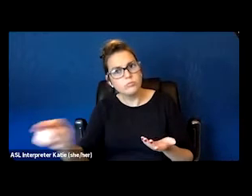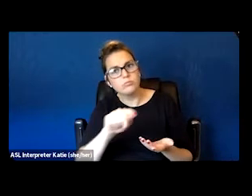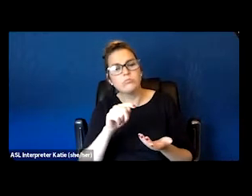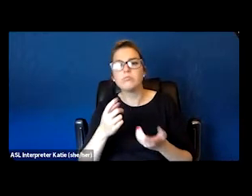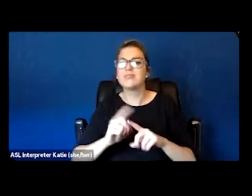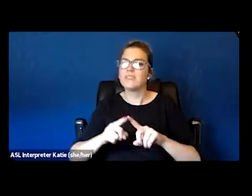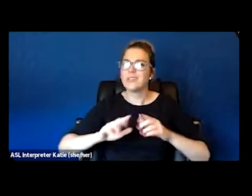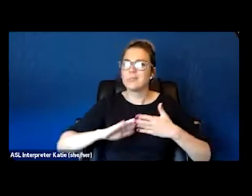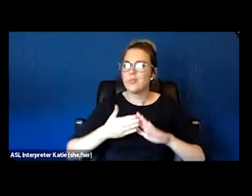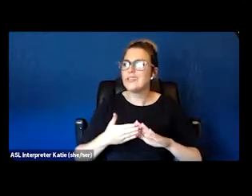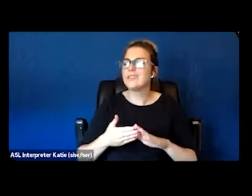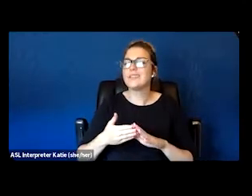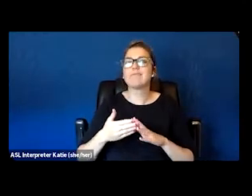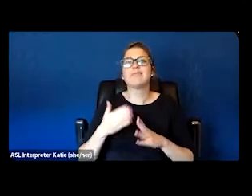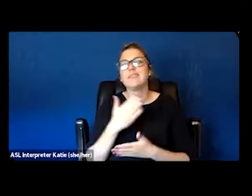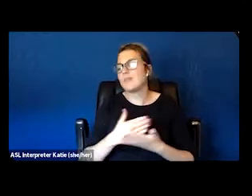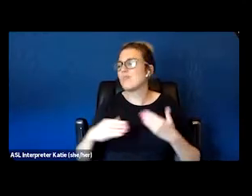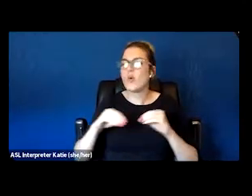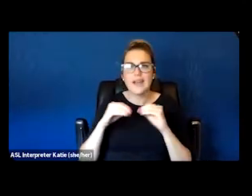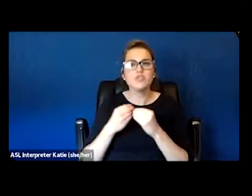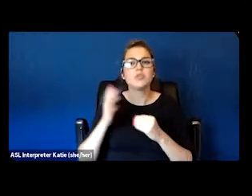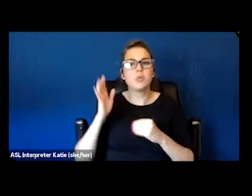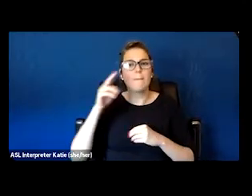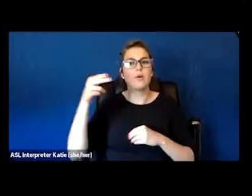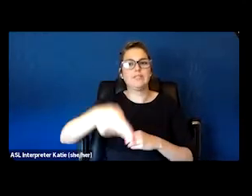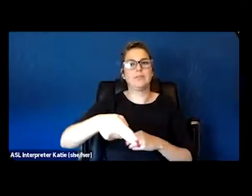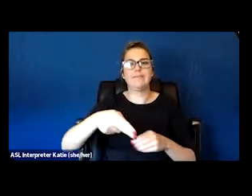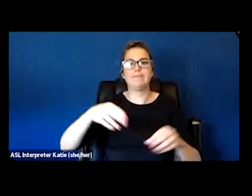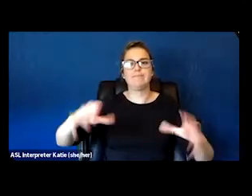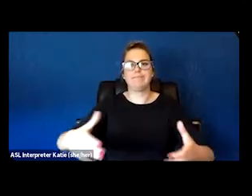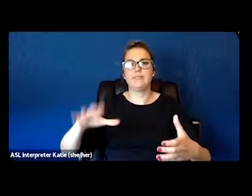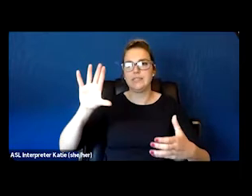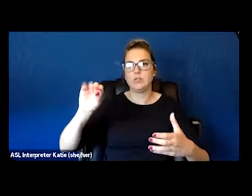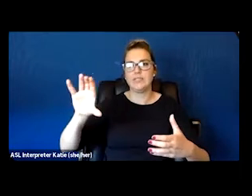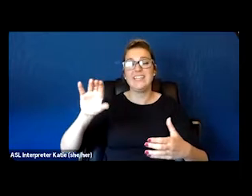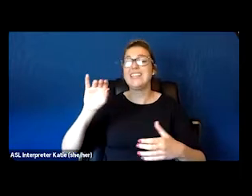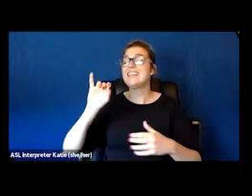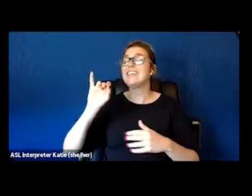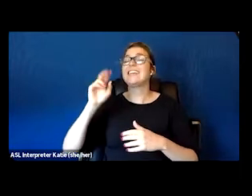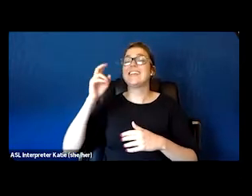there are organizations that are participating in the Coordinated Entry system, even if they're not required to do so,